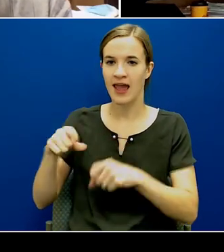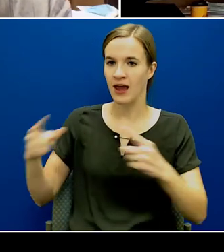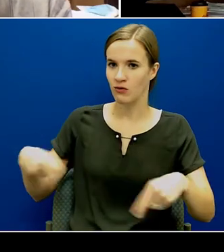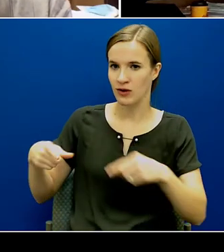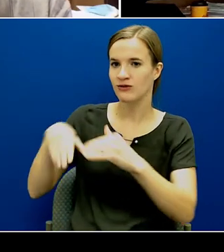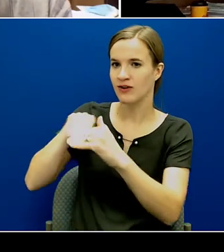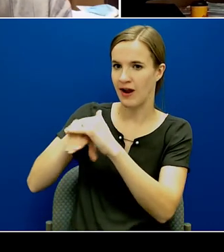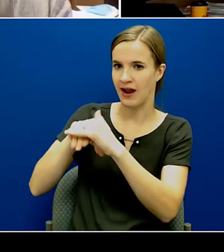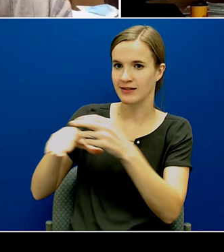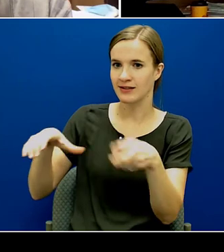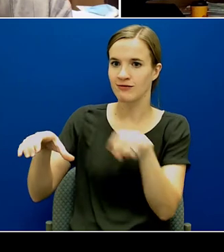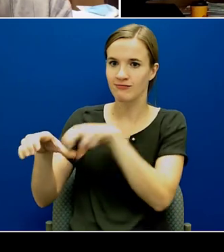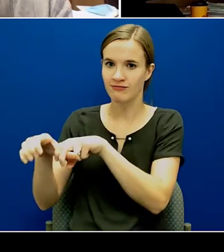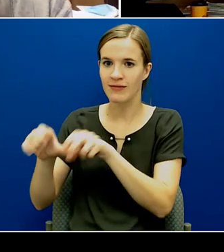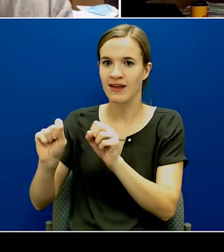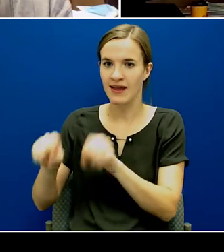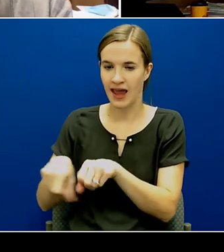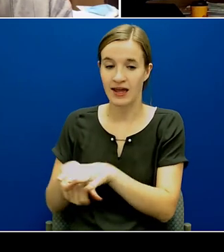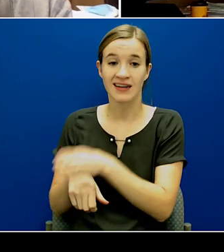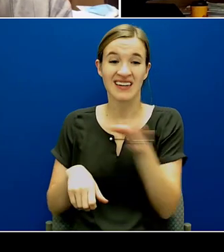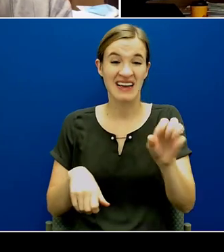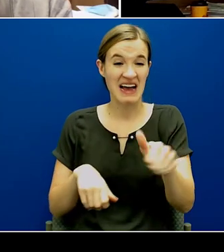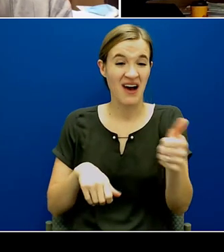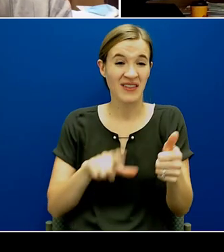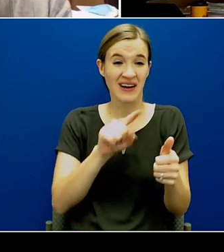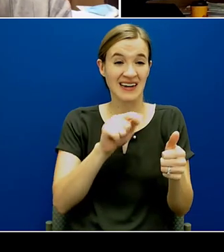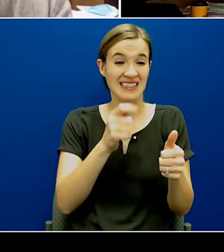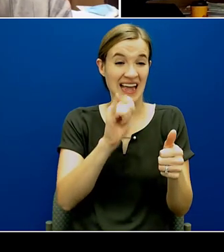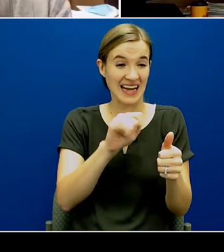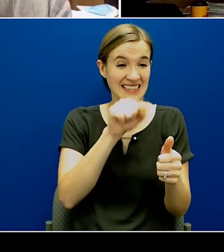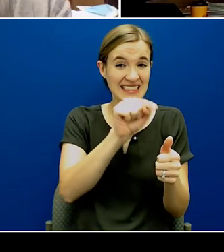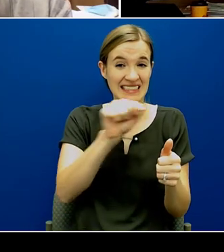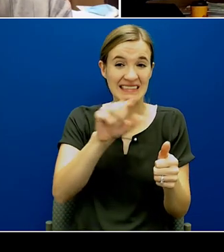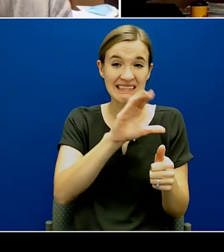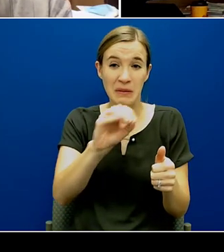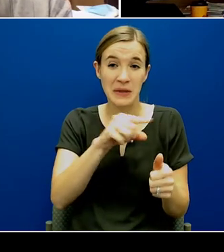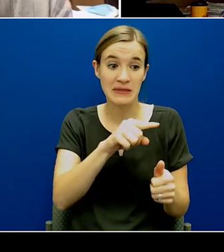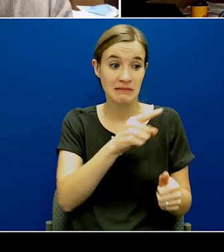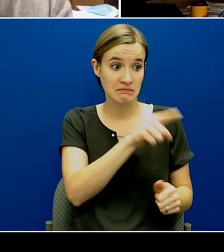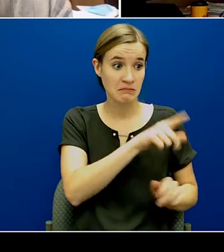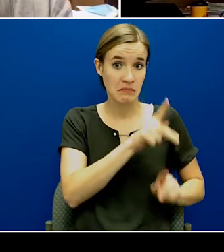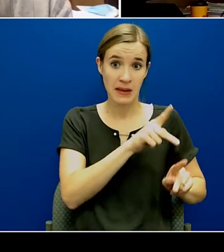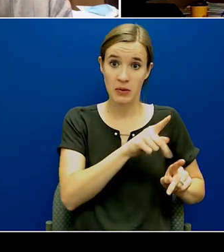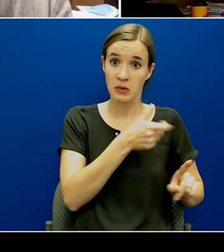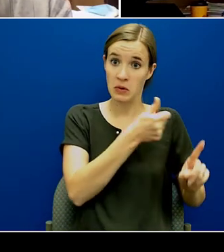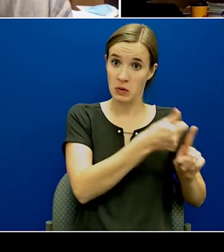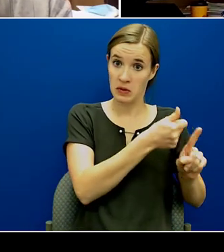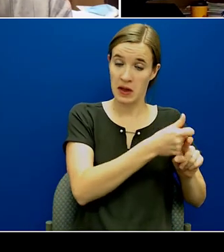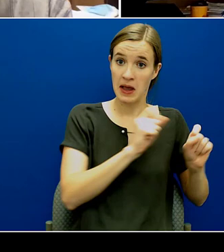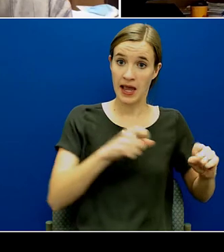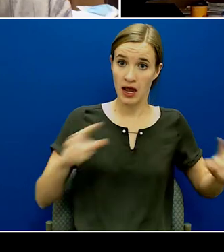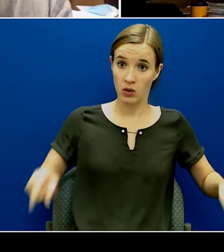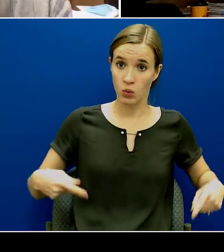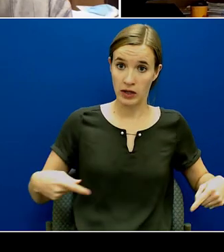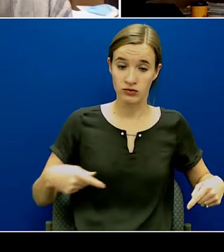lift-equipped vehicle. There's some, there's a lot of issues with that. You know, if we